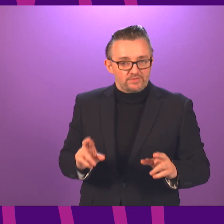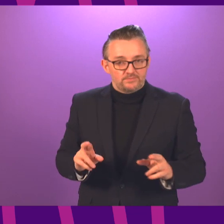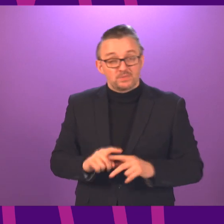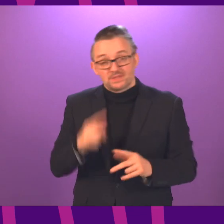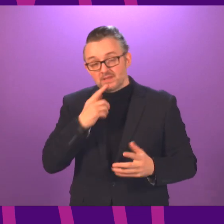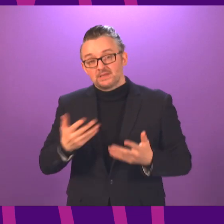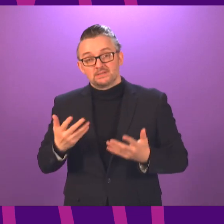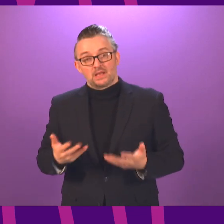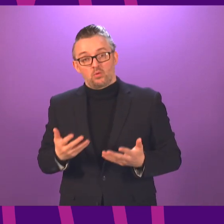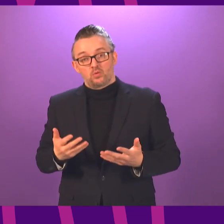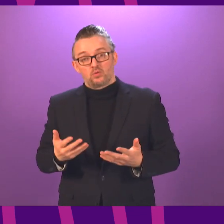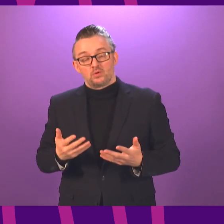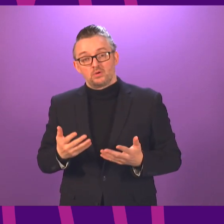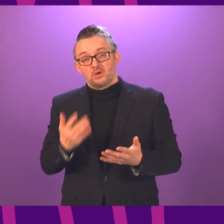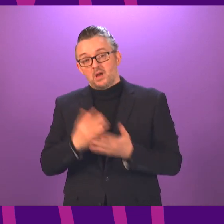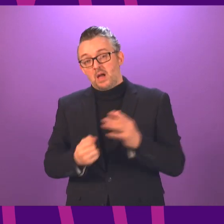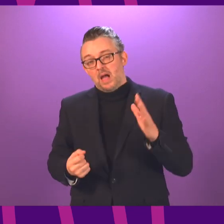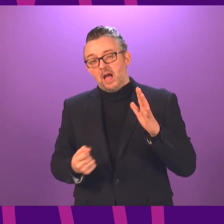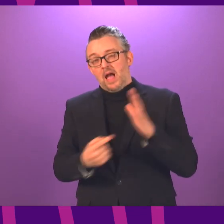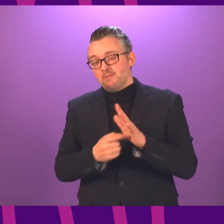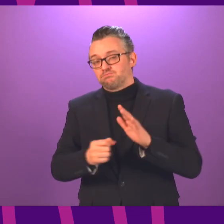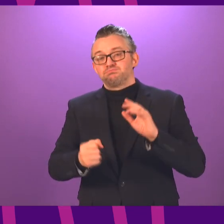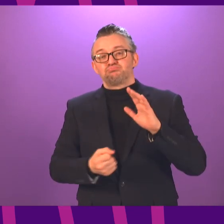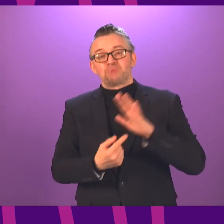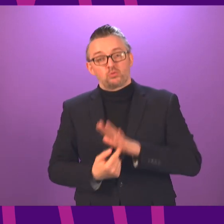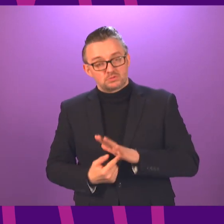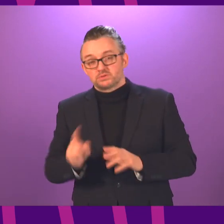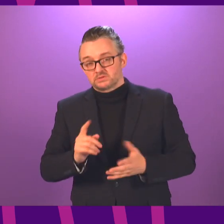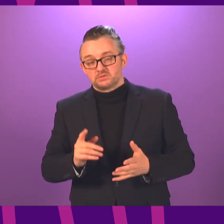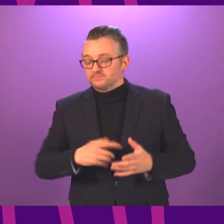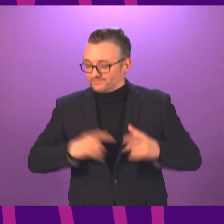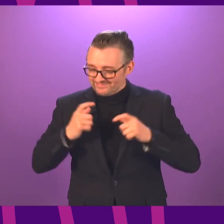For now, however, the most important priority that we still all have is to continue to suppress